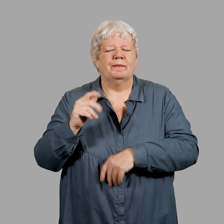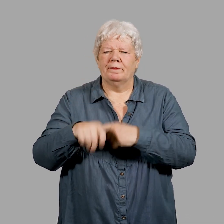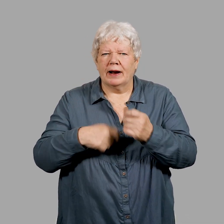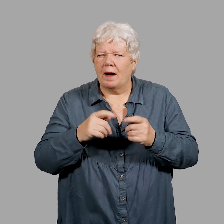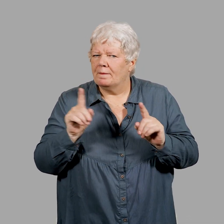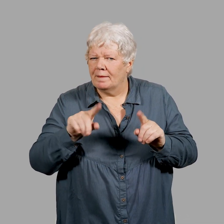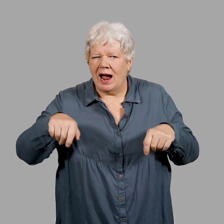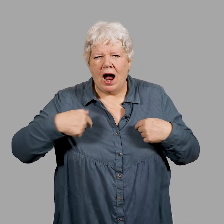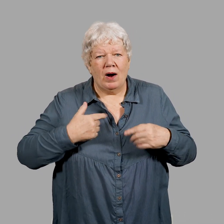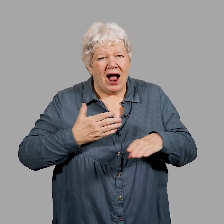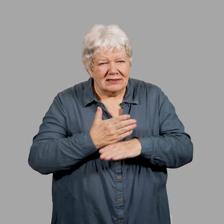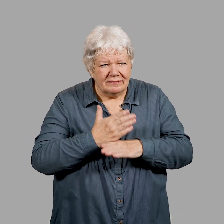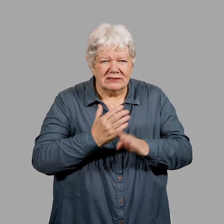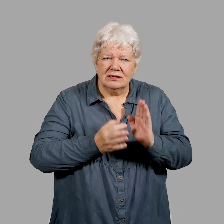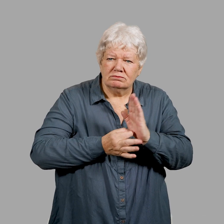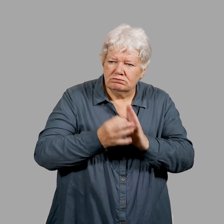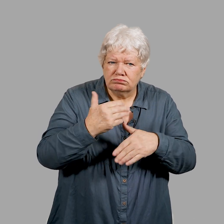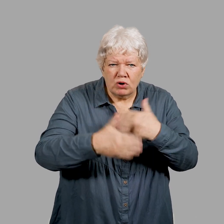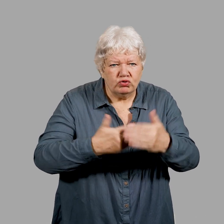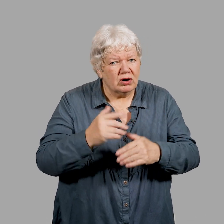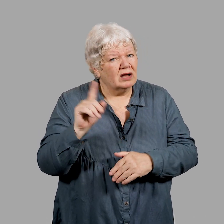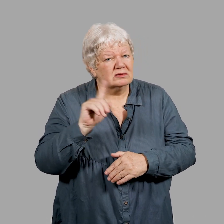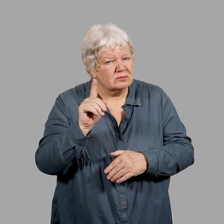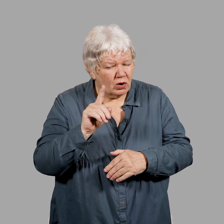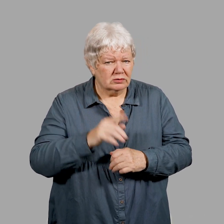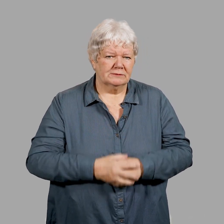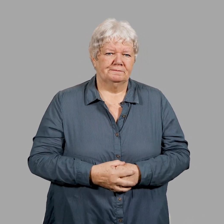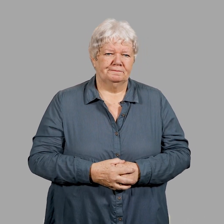Activity and progress as a partnership has included: